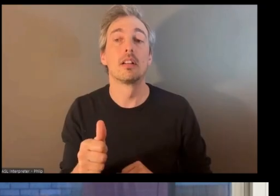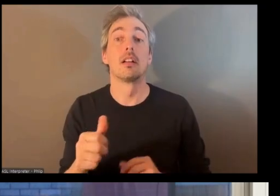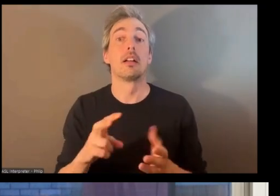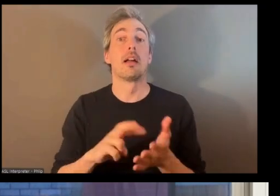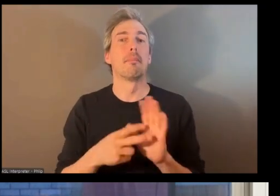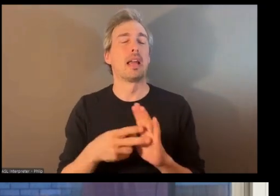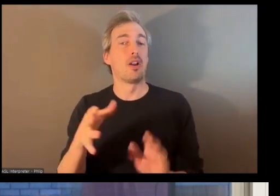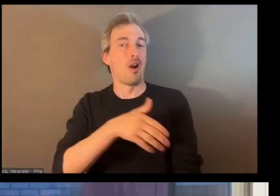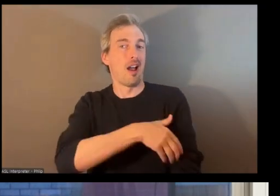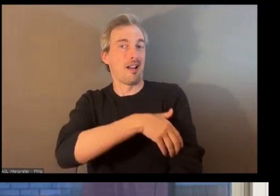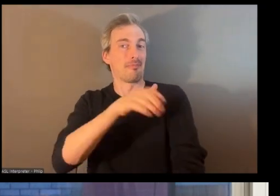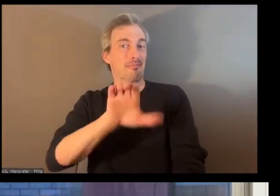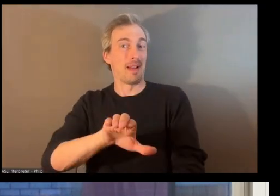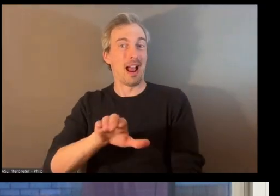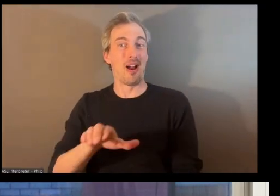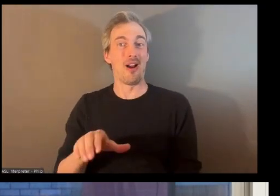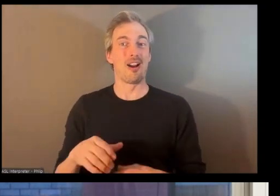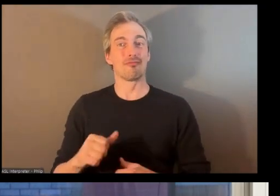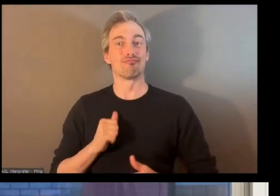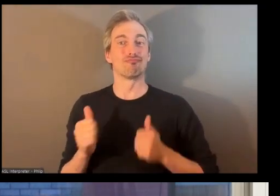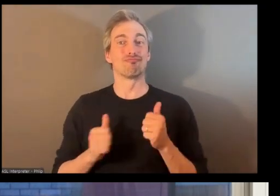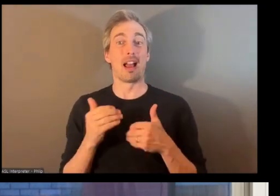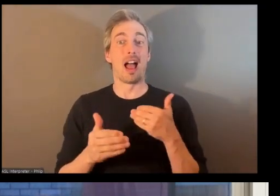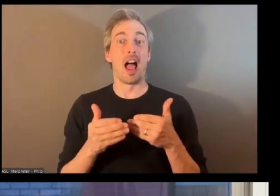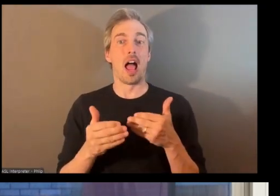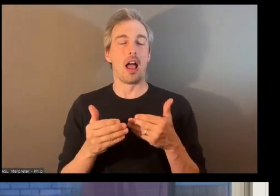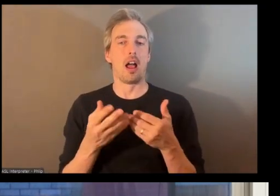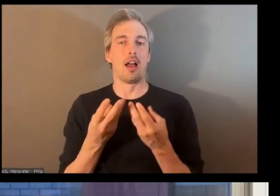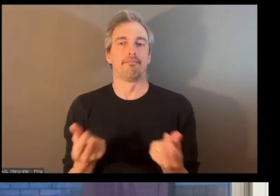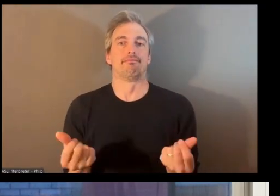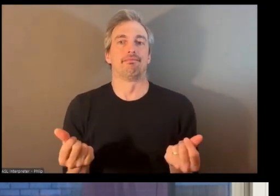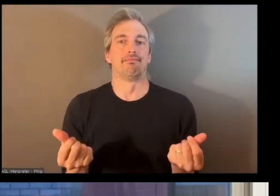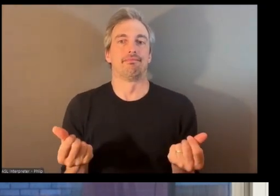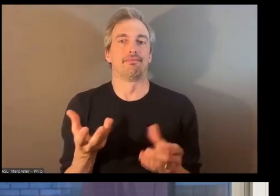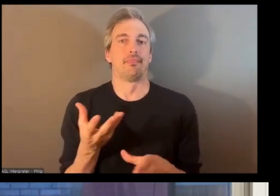So... We are here in New York. The main language is English.